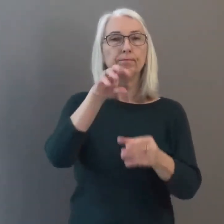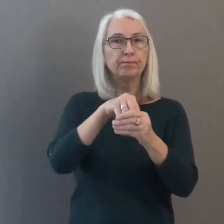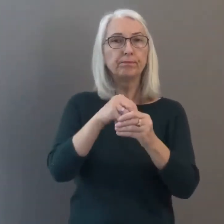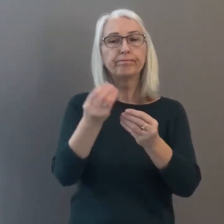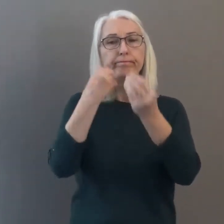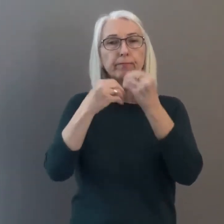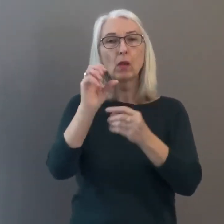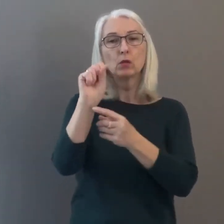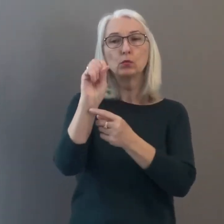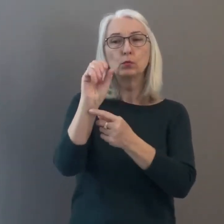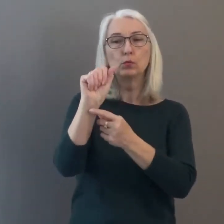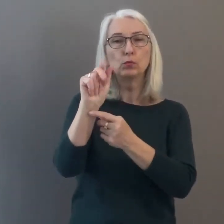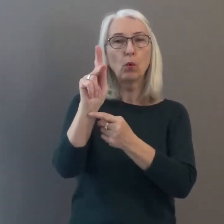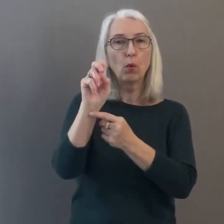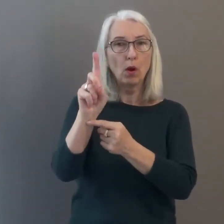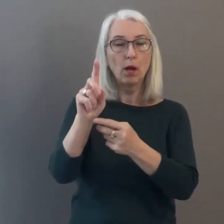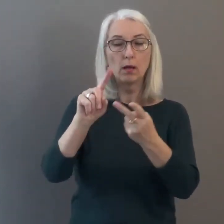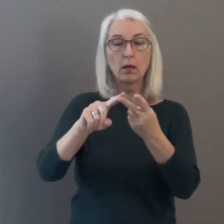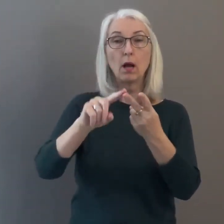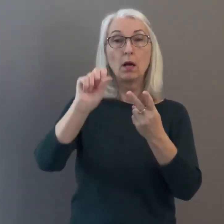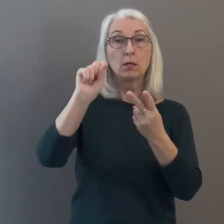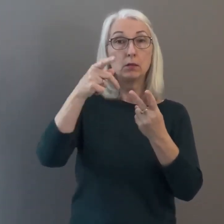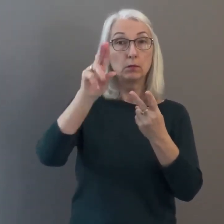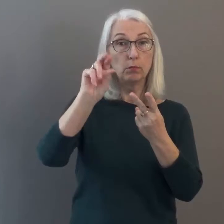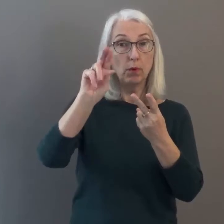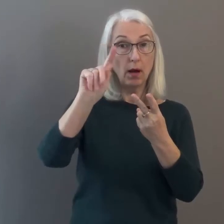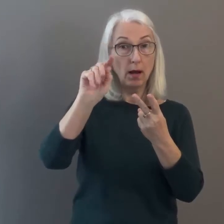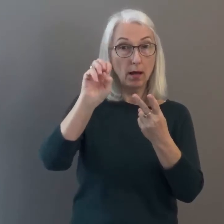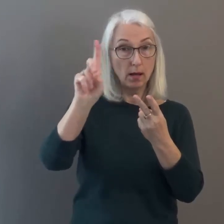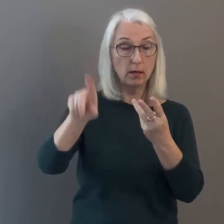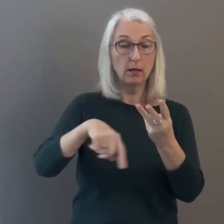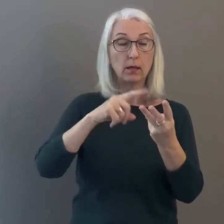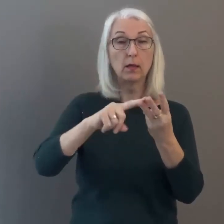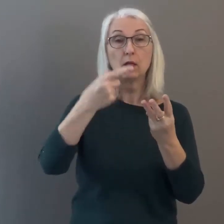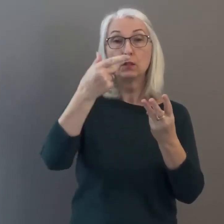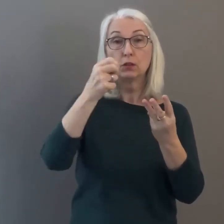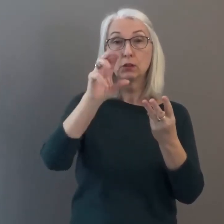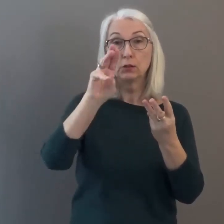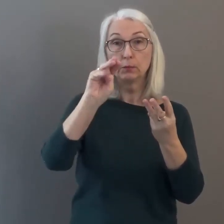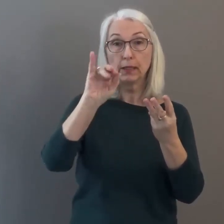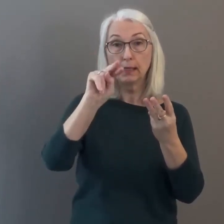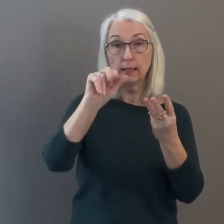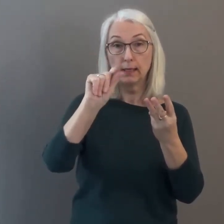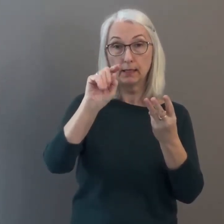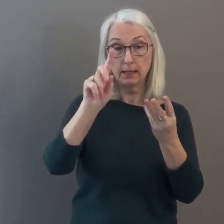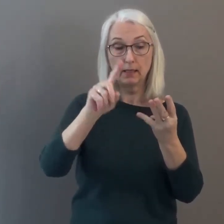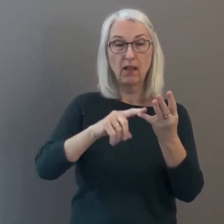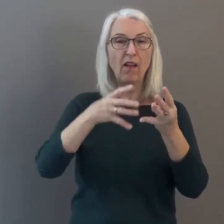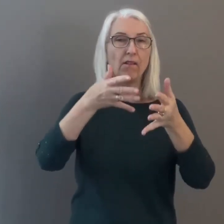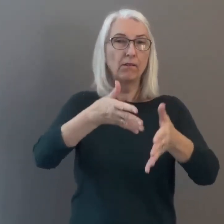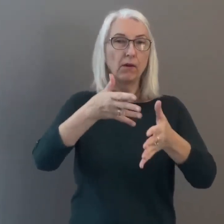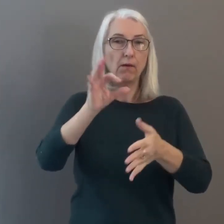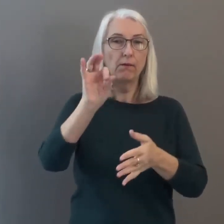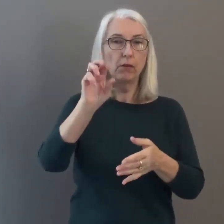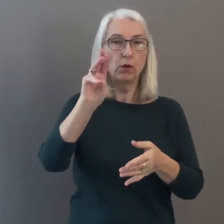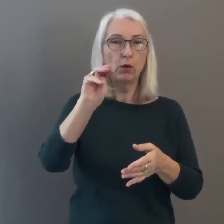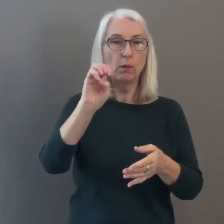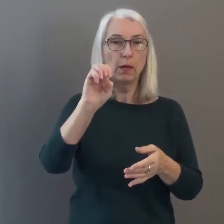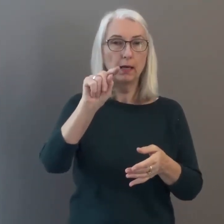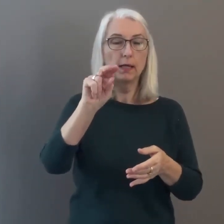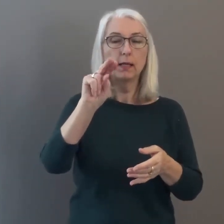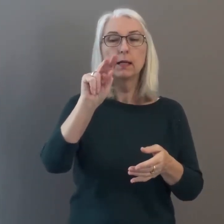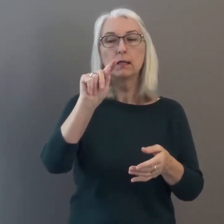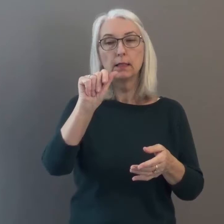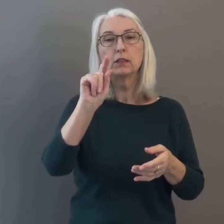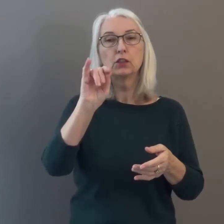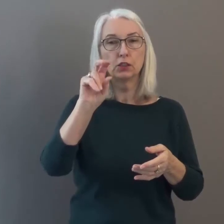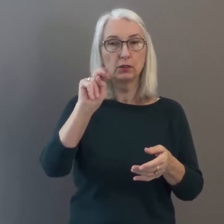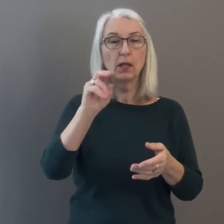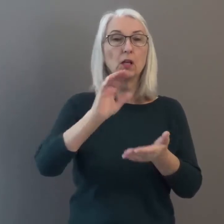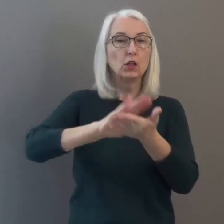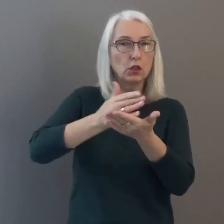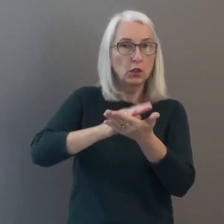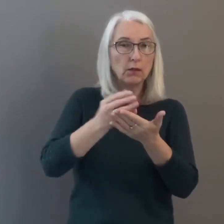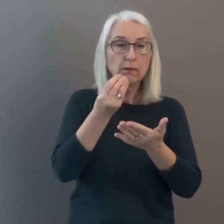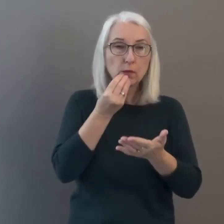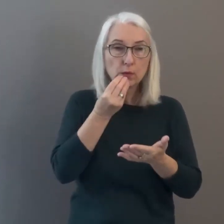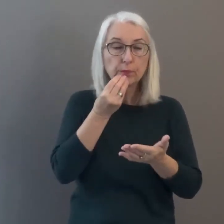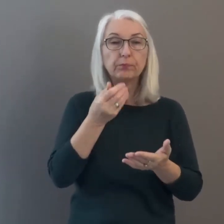Consume soaked, sprouted, germinated, fermentation, cooked foods.